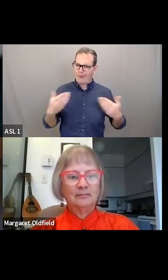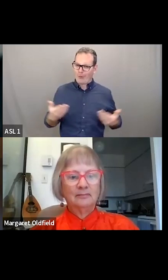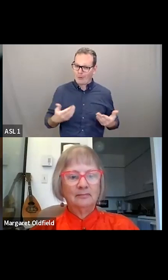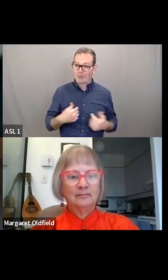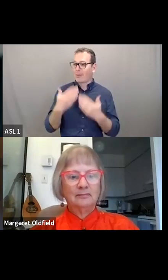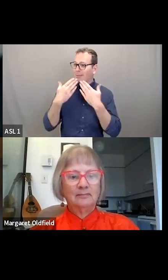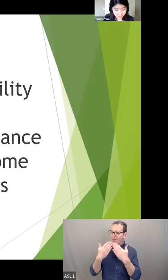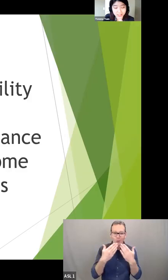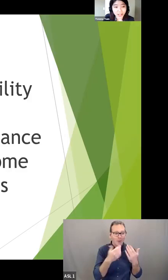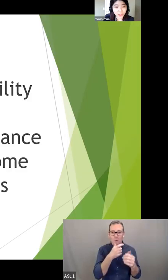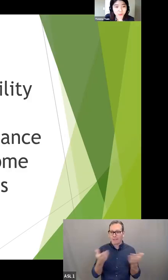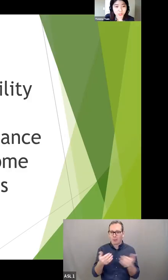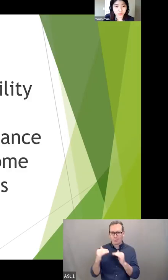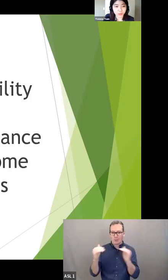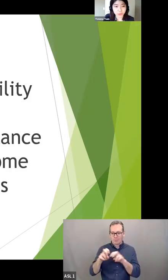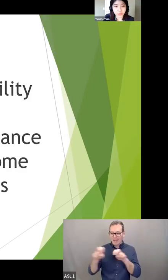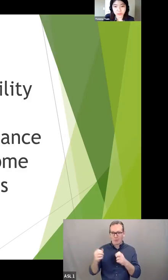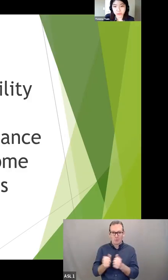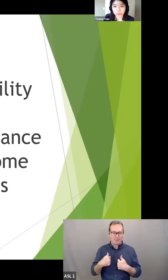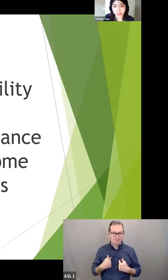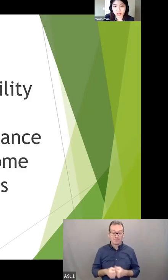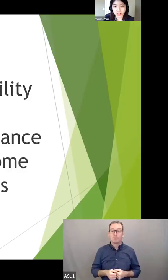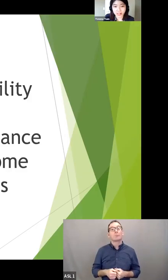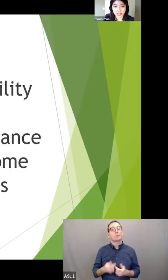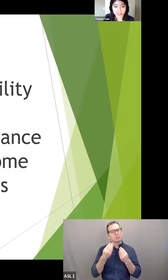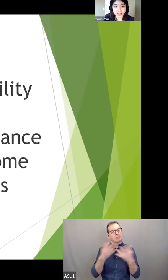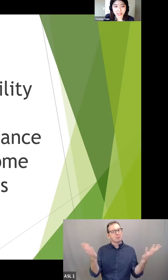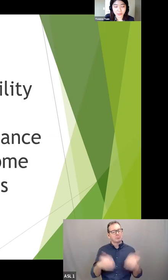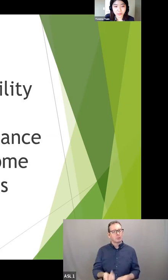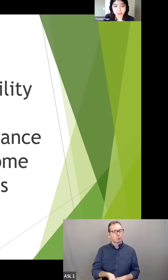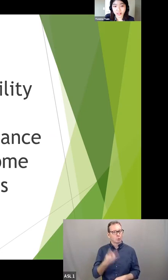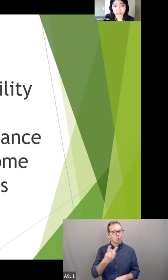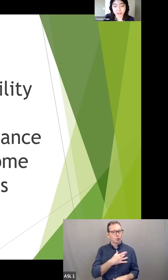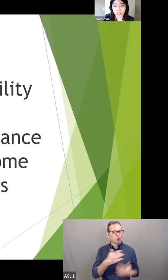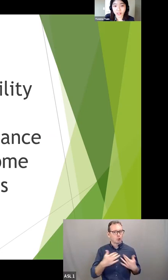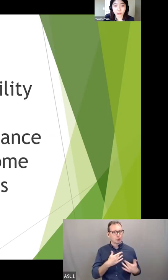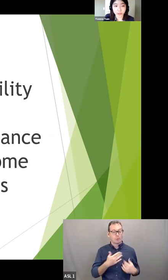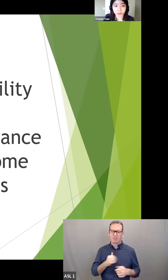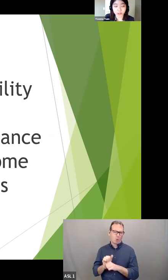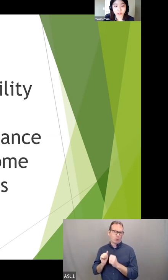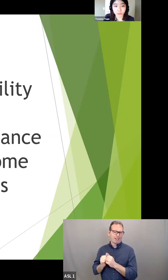panelists today I would like to share with you two concerns my colleague and I found in our recent